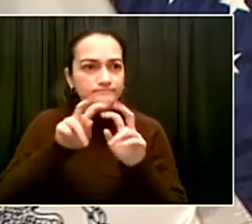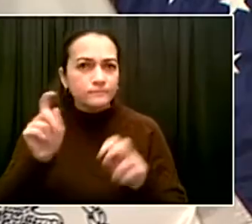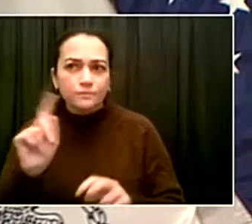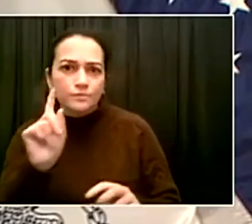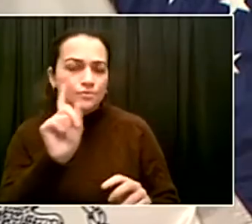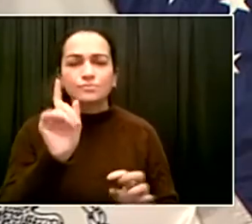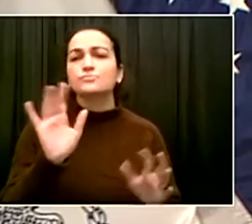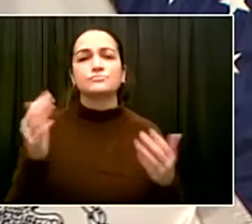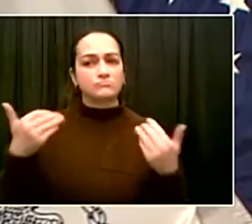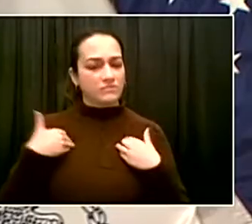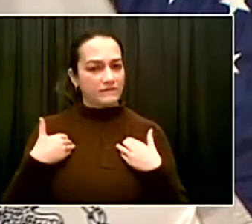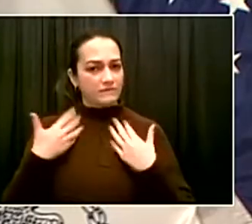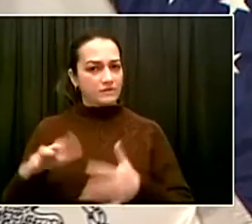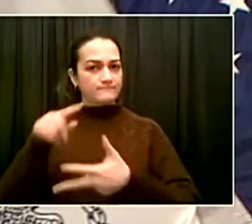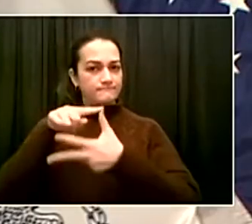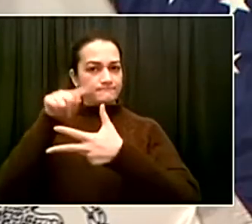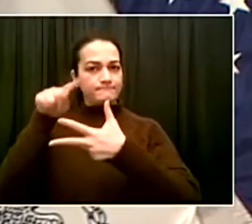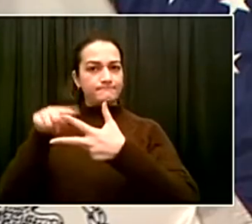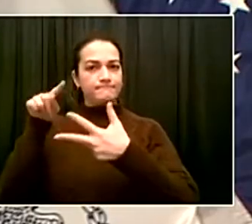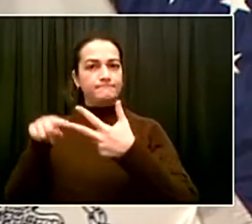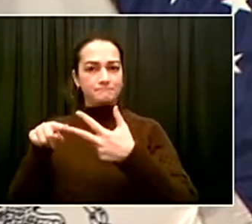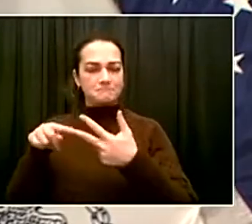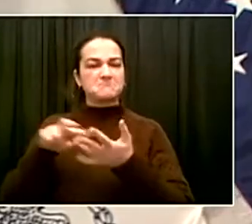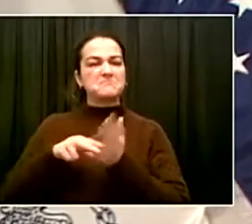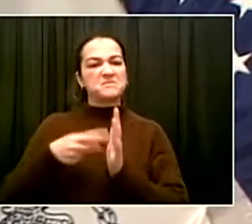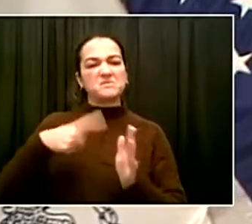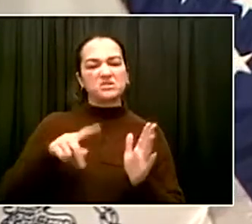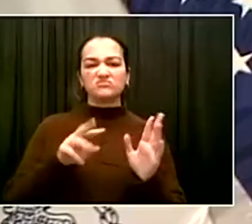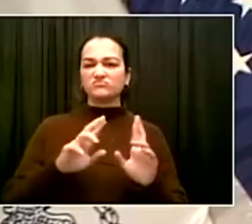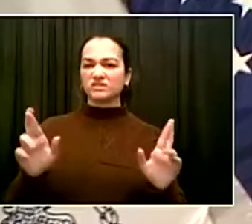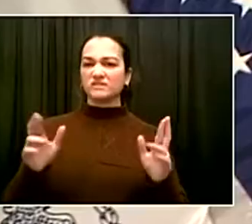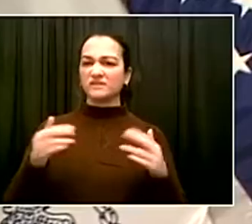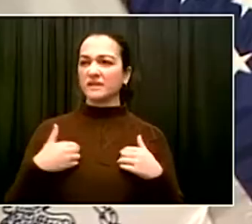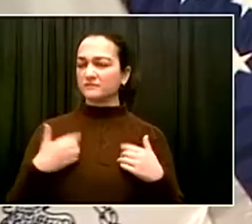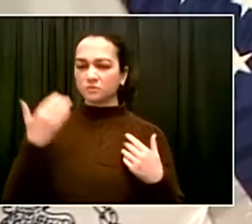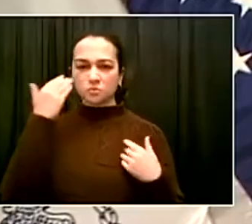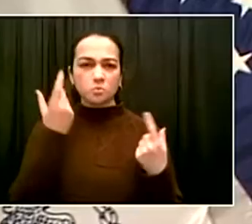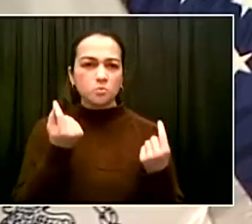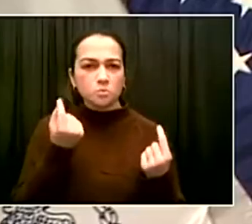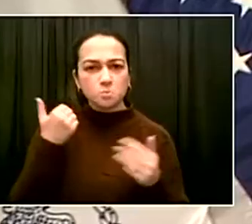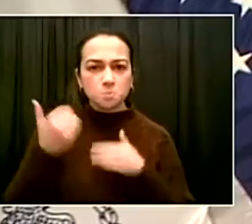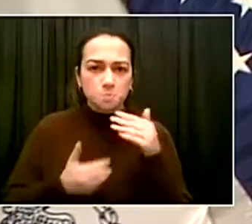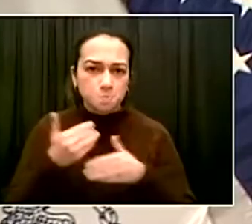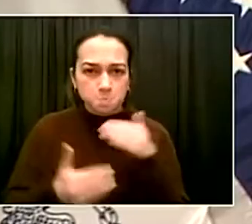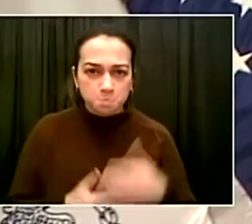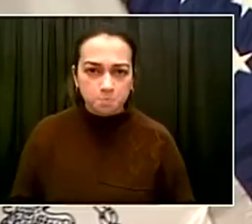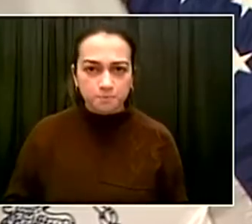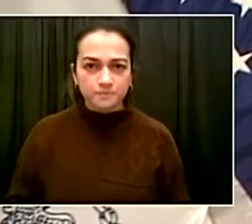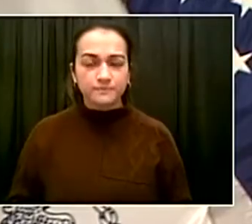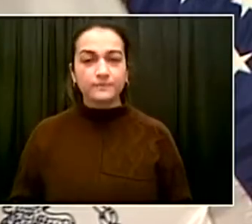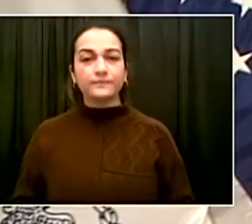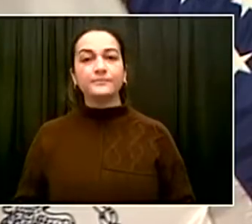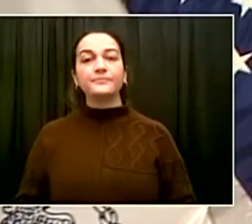COMES IN. YOU CAN DO YOUR PART. NEW YORK CITY IS READY. WE NEED TO BE READY, TOO. WE NEED YOU TO DO WHAT YOU DO TO KEEP YOURSELF AND YOUR FAMILY AND YOUR NEIGHBORHOOD